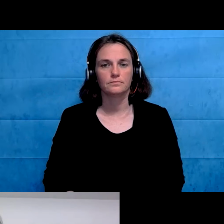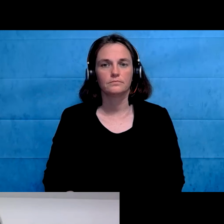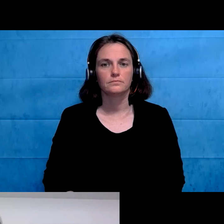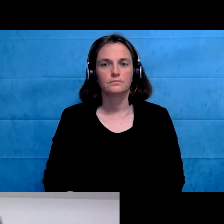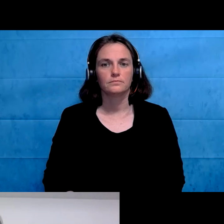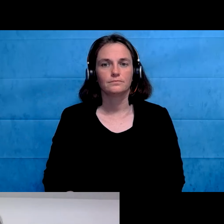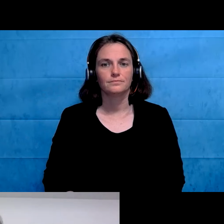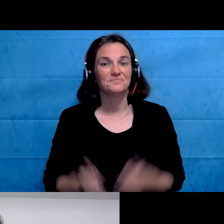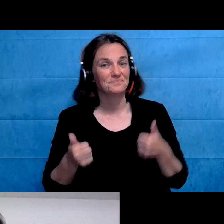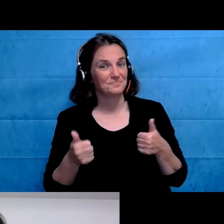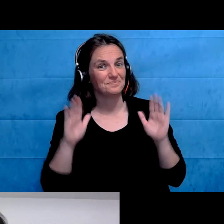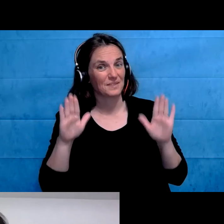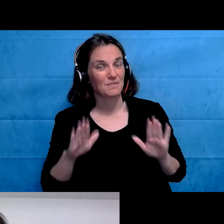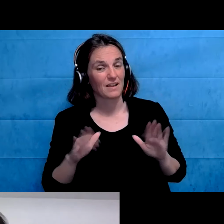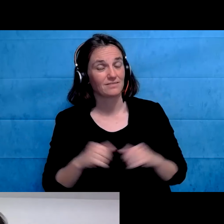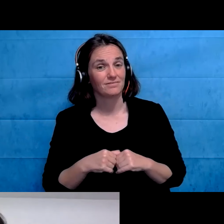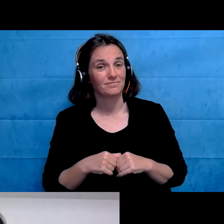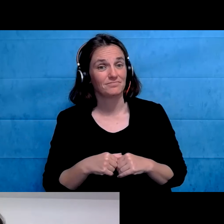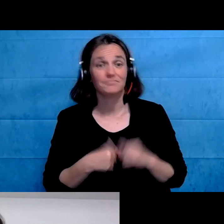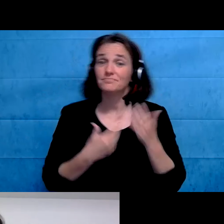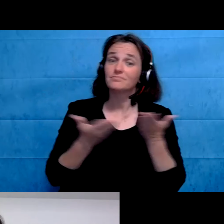Great. Do you have any takers in the audience?